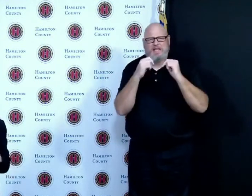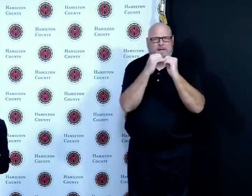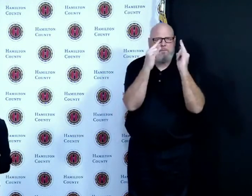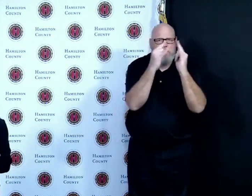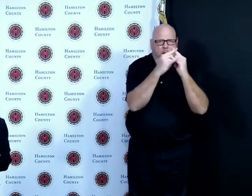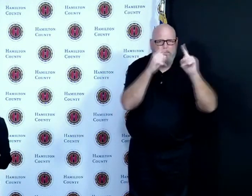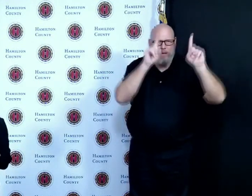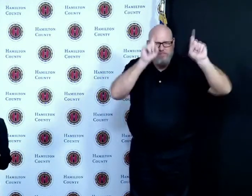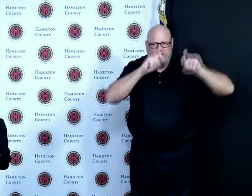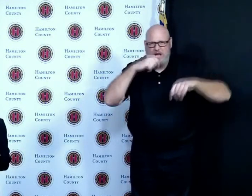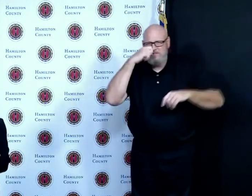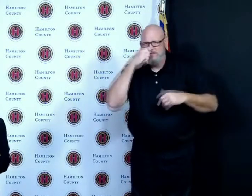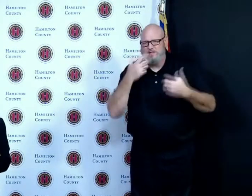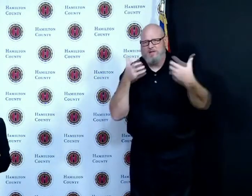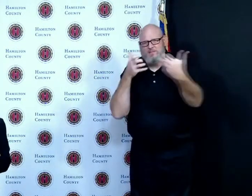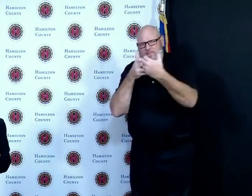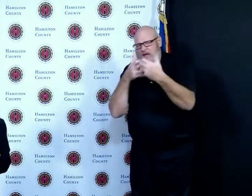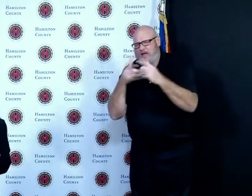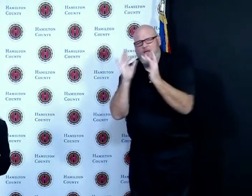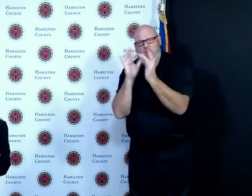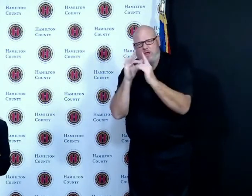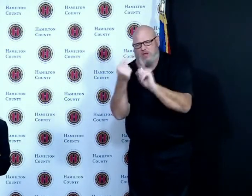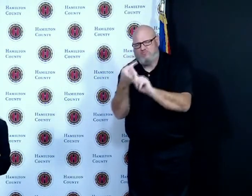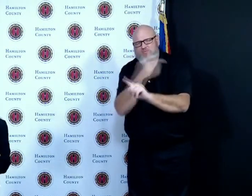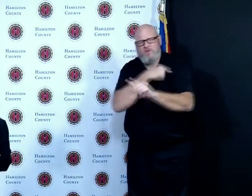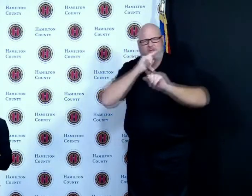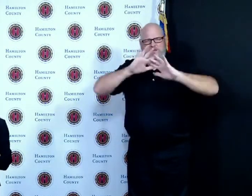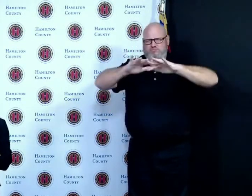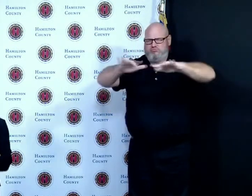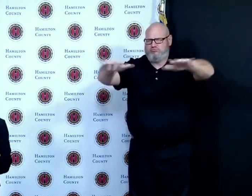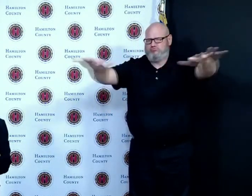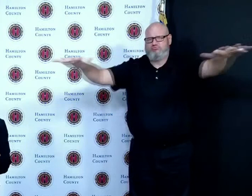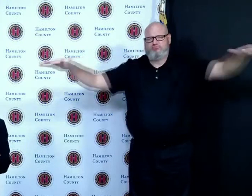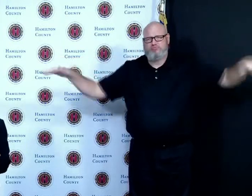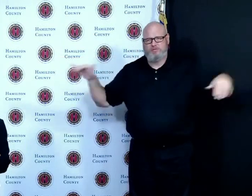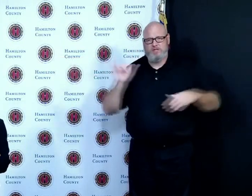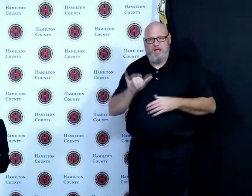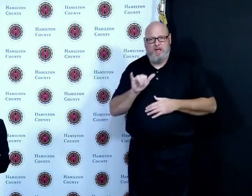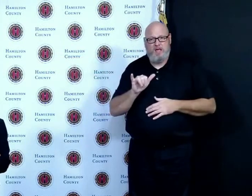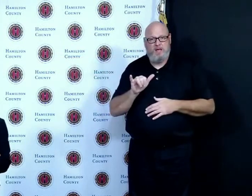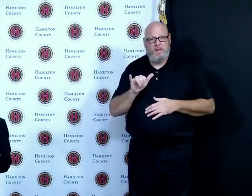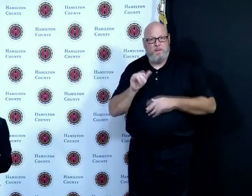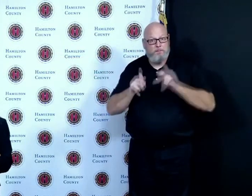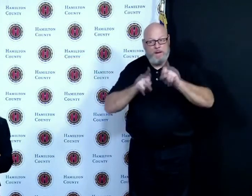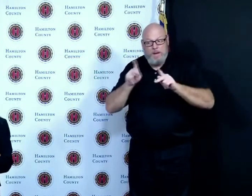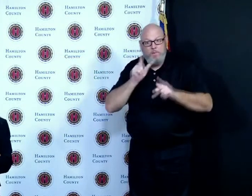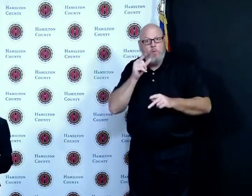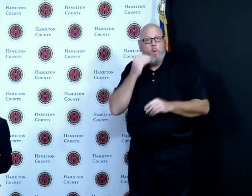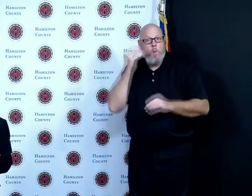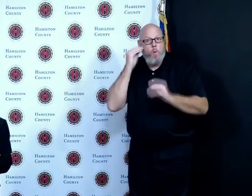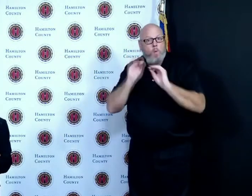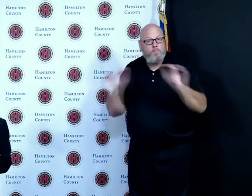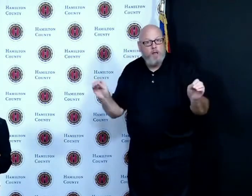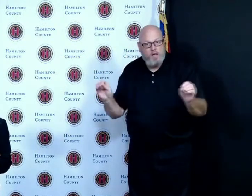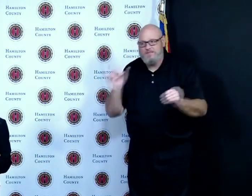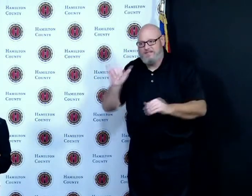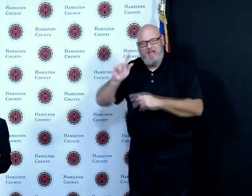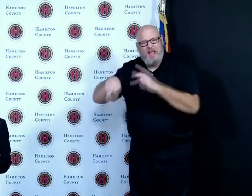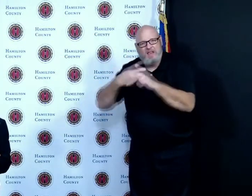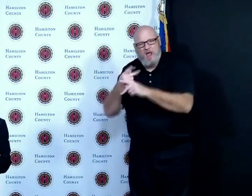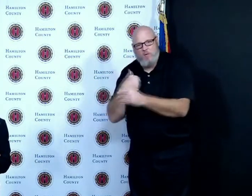that's great news diving into cases first of all our last peak was three weeks ago on January 14th